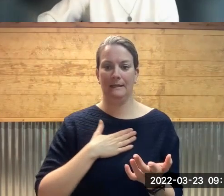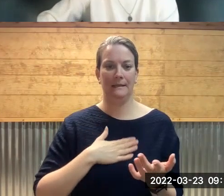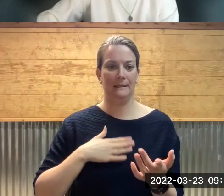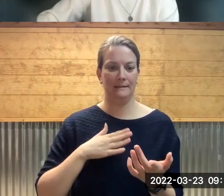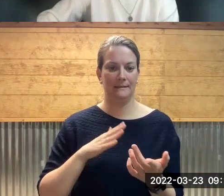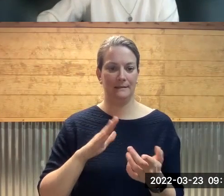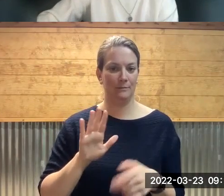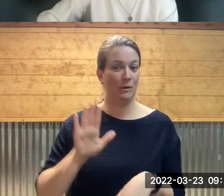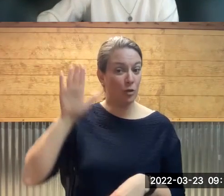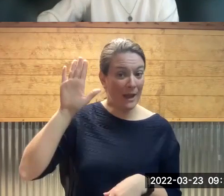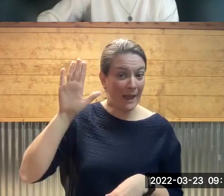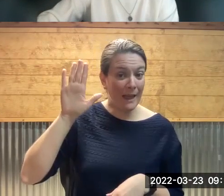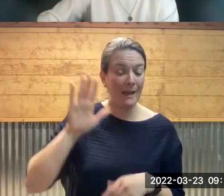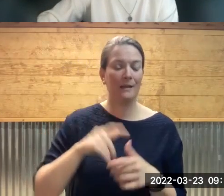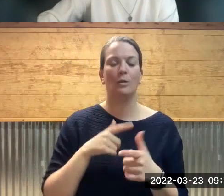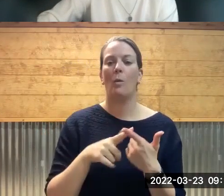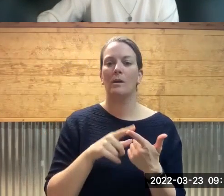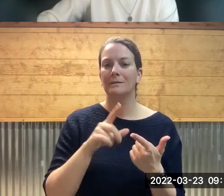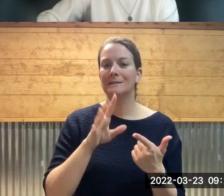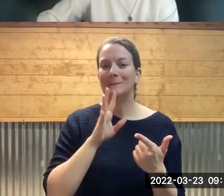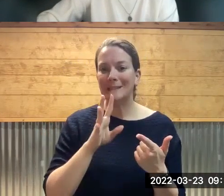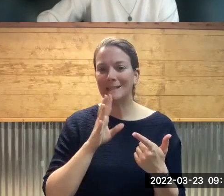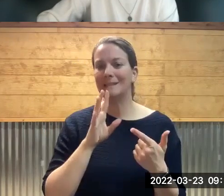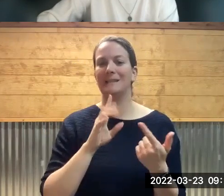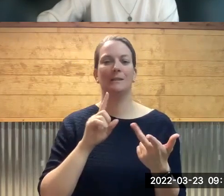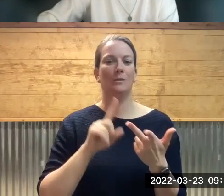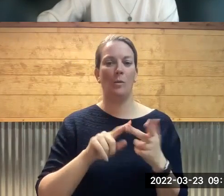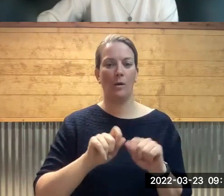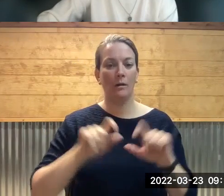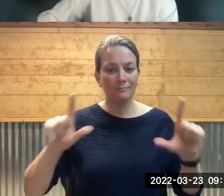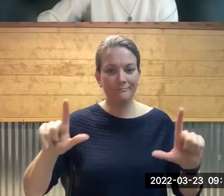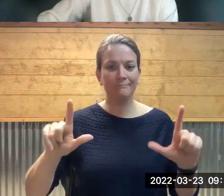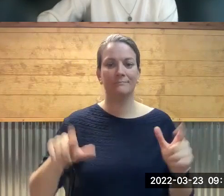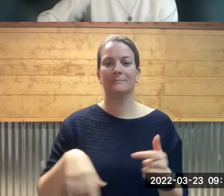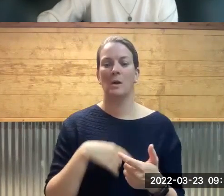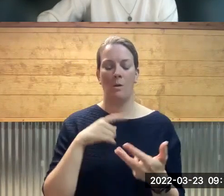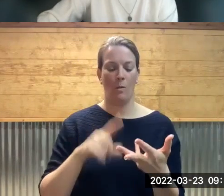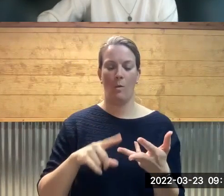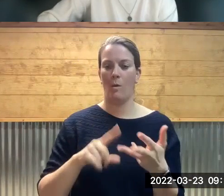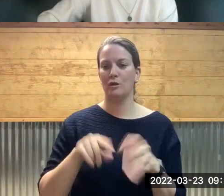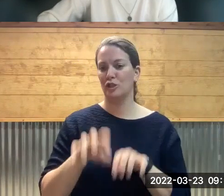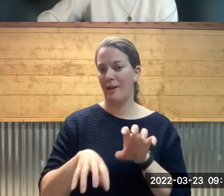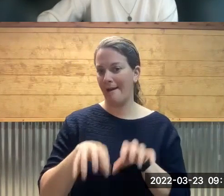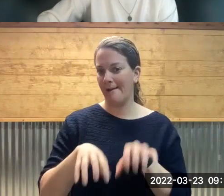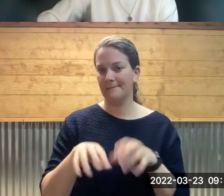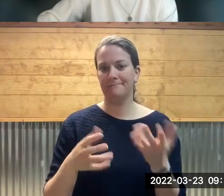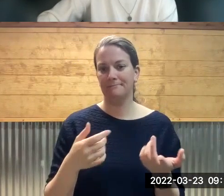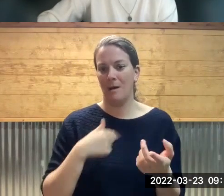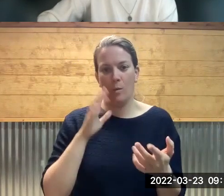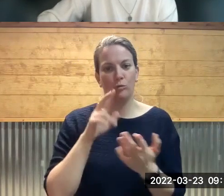You could use your voice if you if you were like, or you could put the questions in the chat, and I will read them out loud as well.